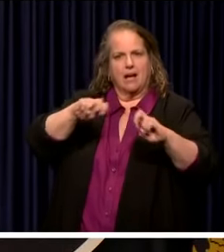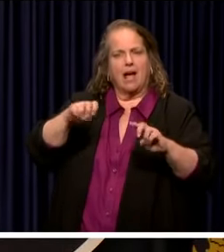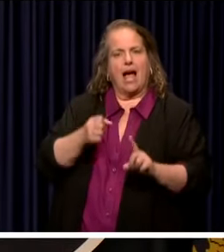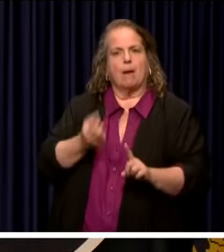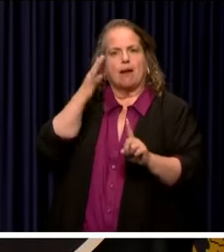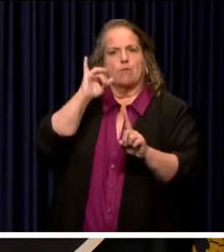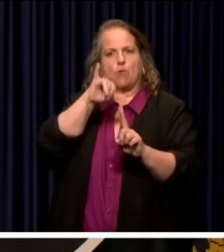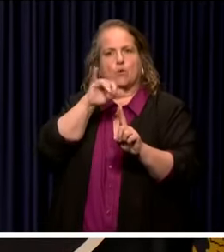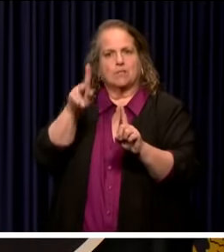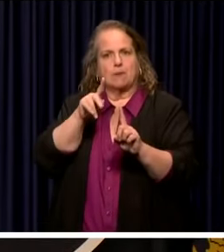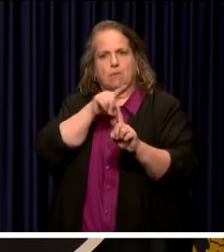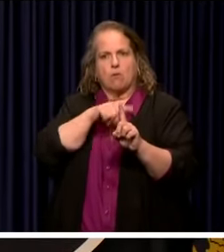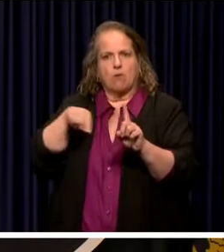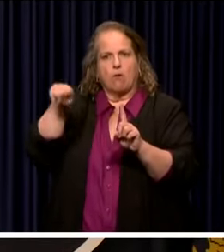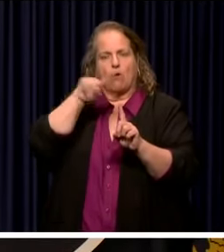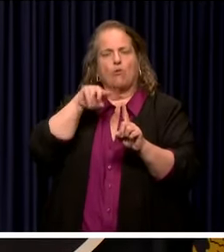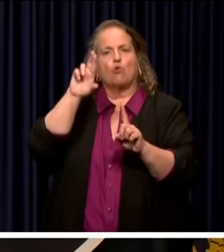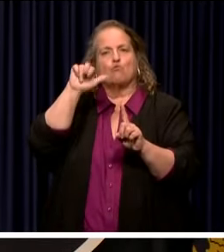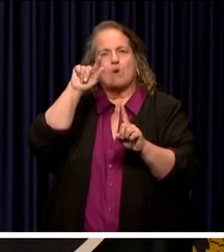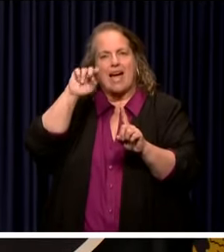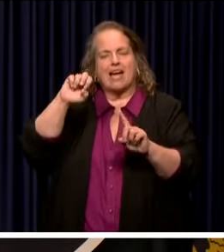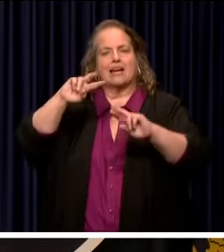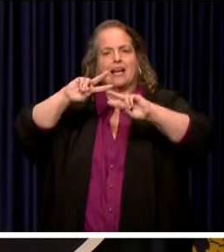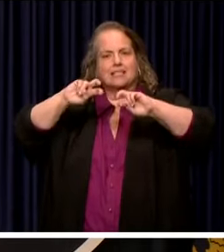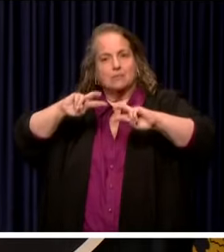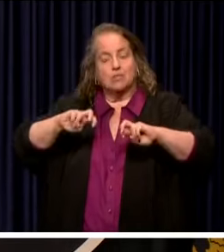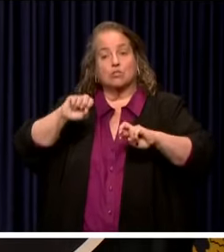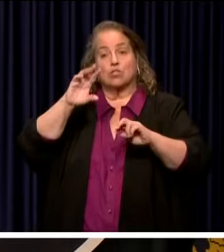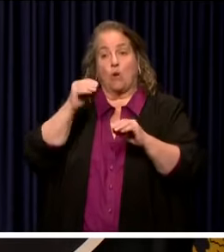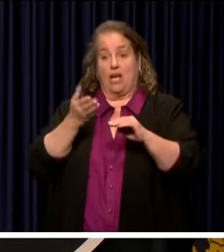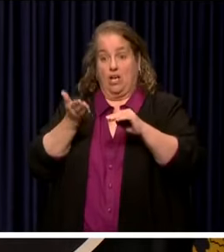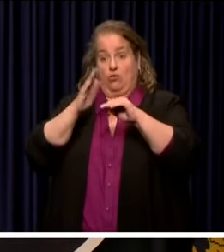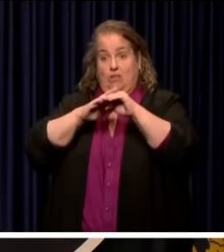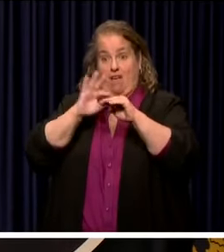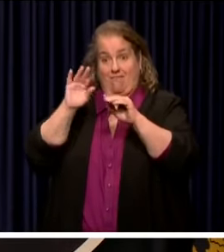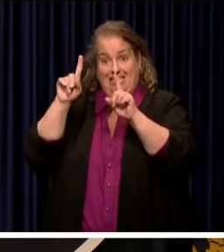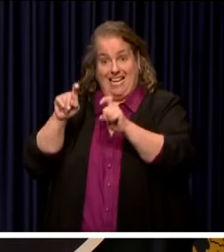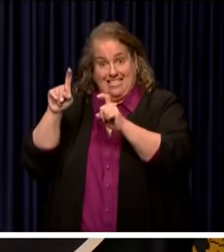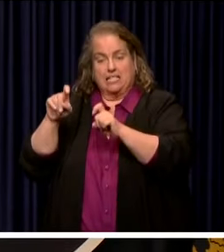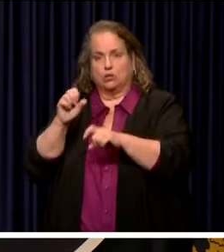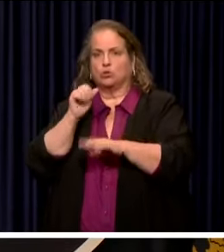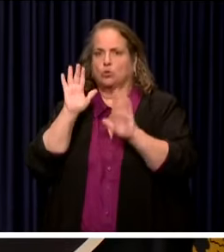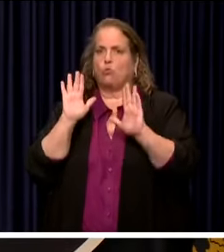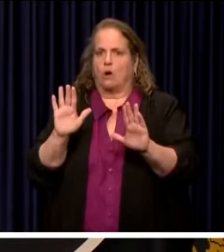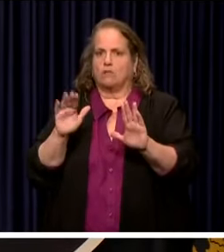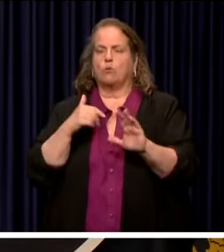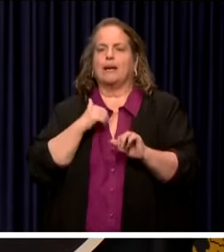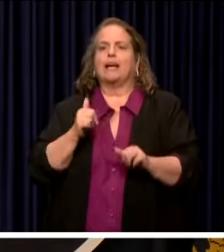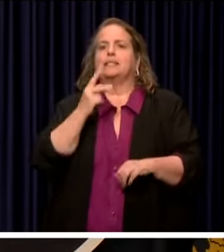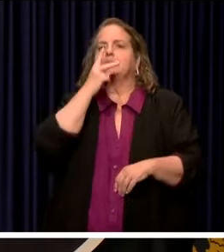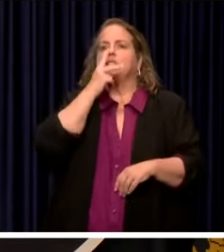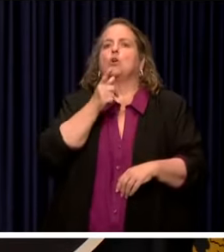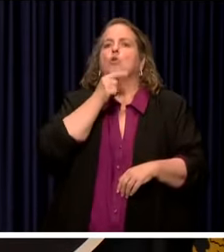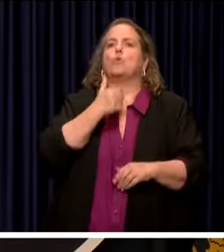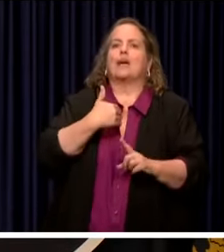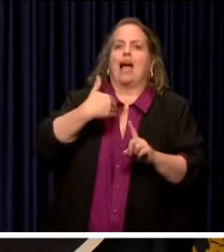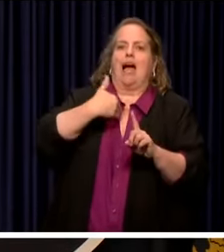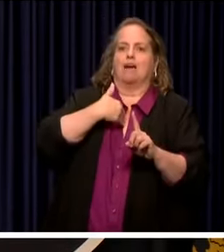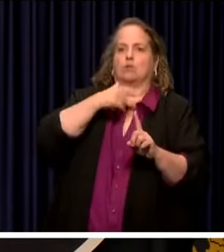OF DEATH IS VERY SIMPLISTIC, MEANING IF A PERSON DIES WHILE TESTING POSITIVE FOR COVID-19,